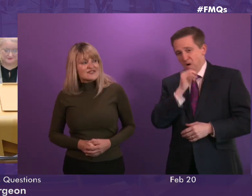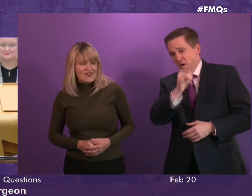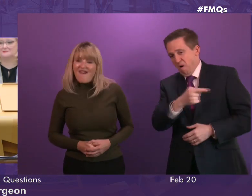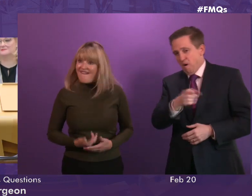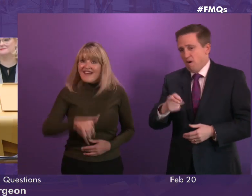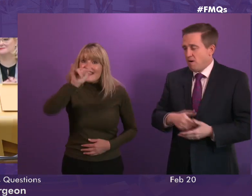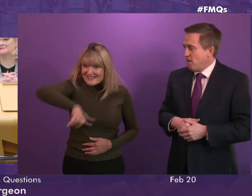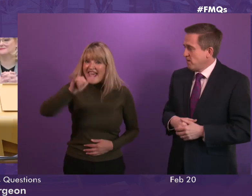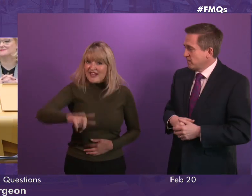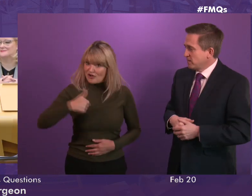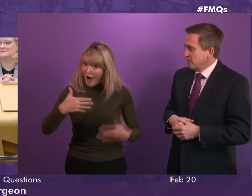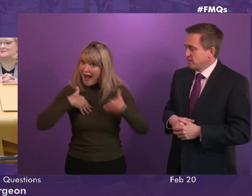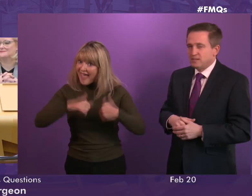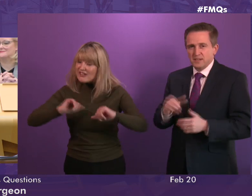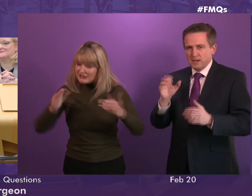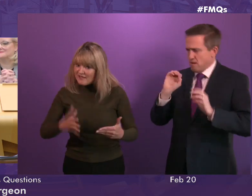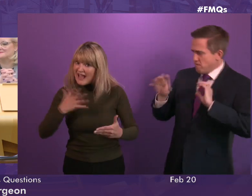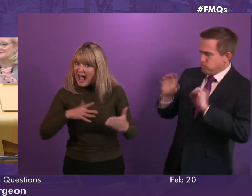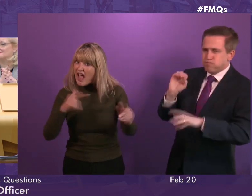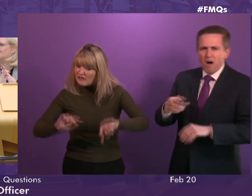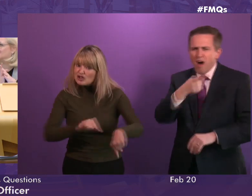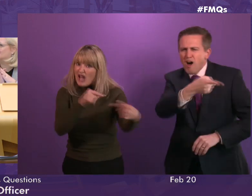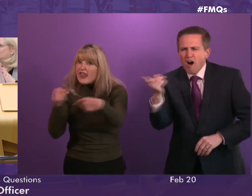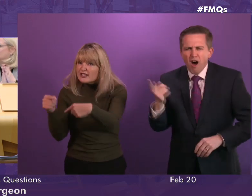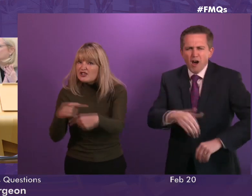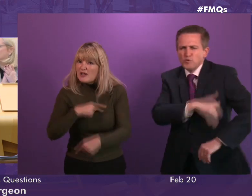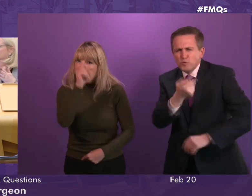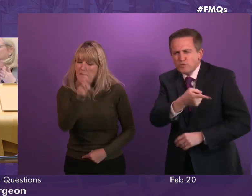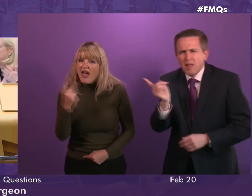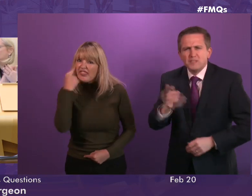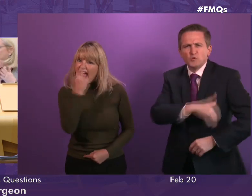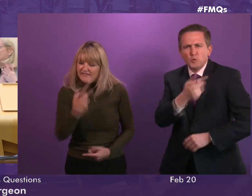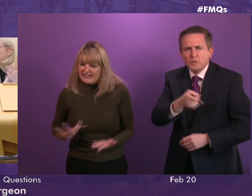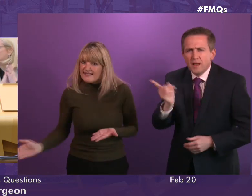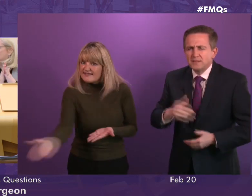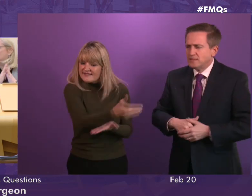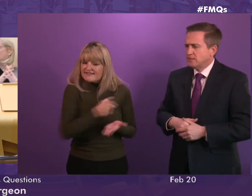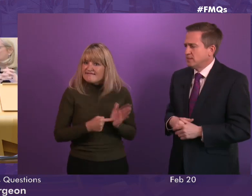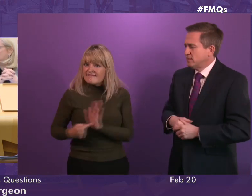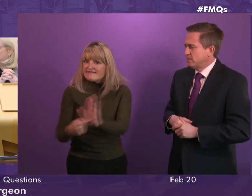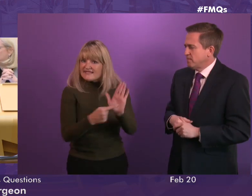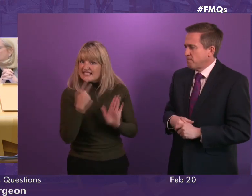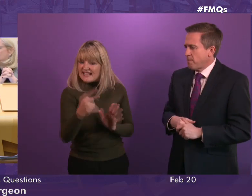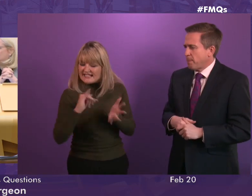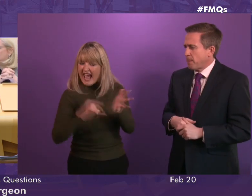health service faces challenges, but all the evidence says that the SNP is meeting those